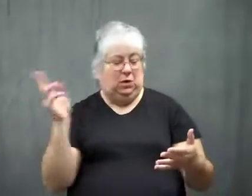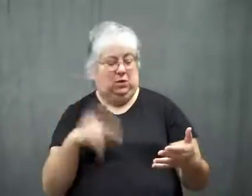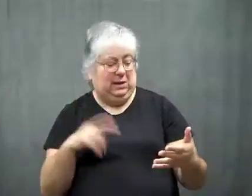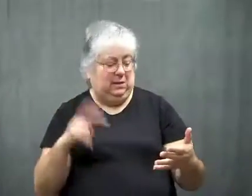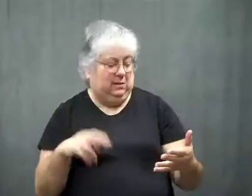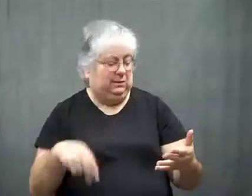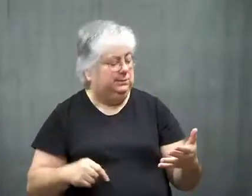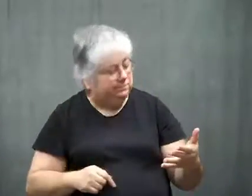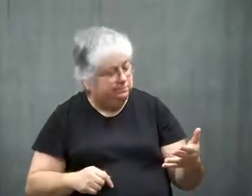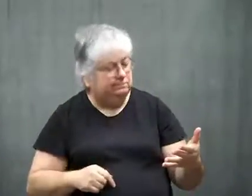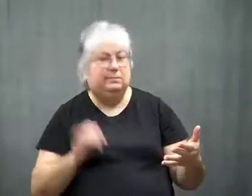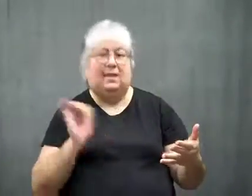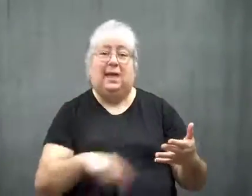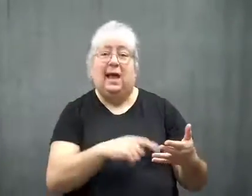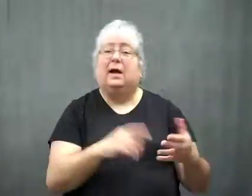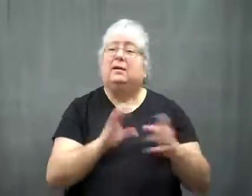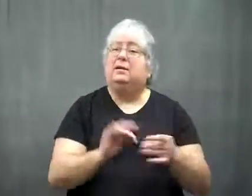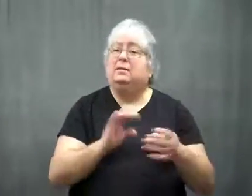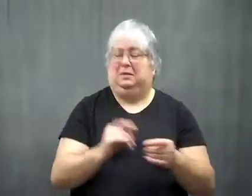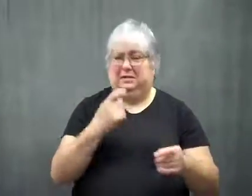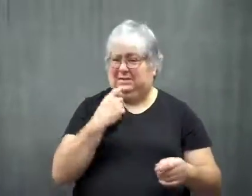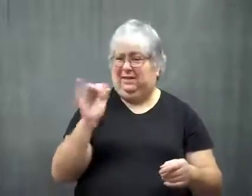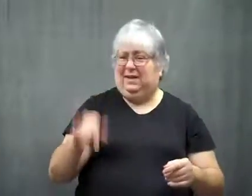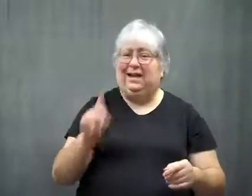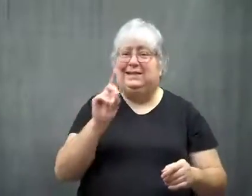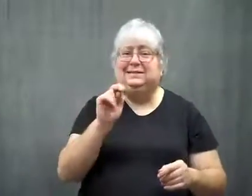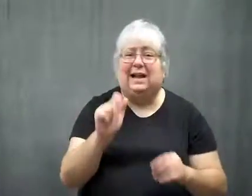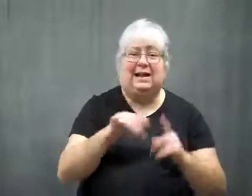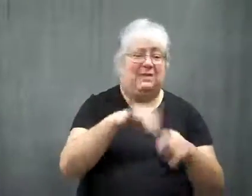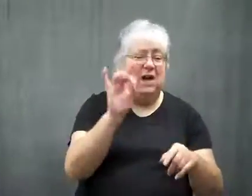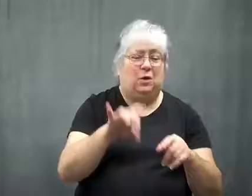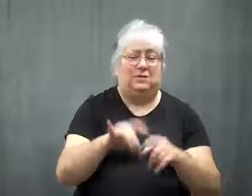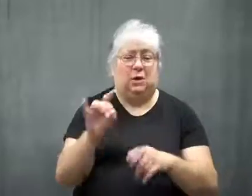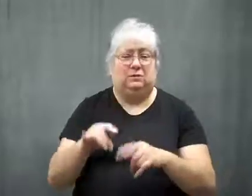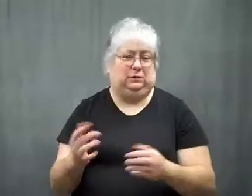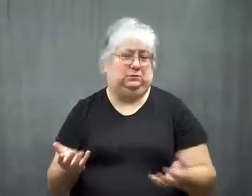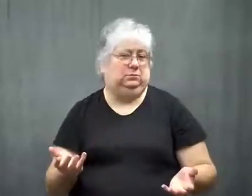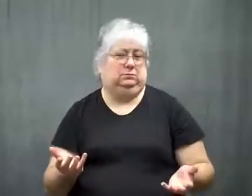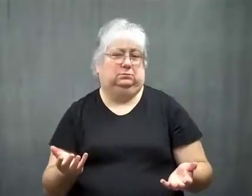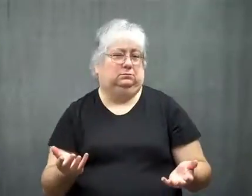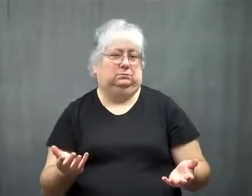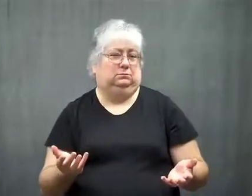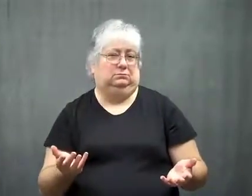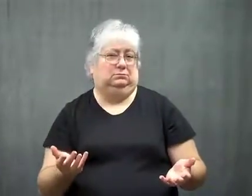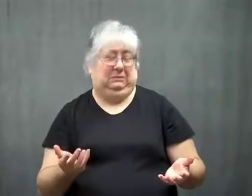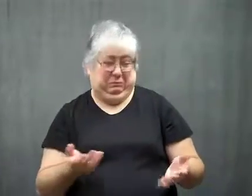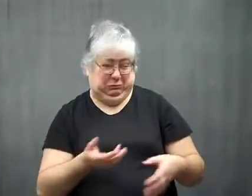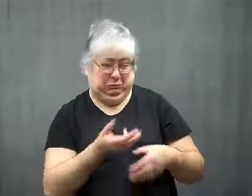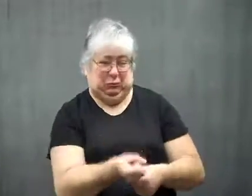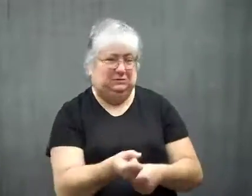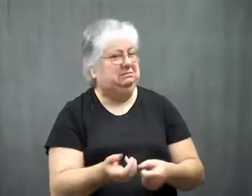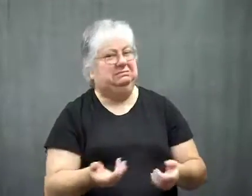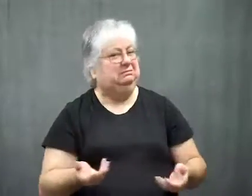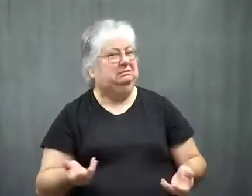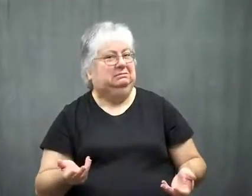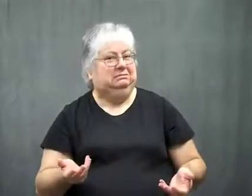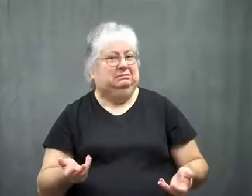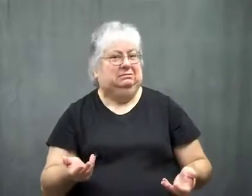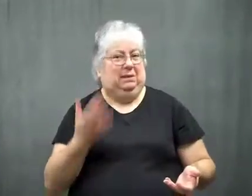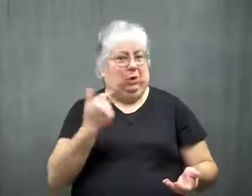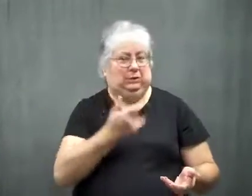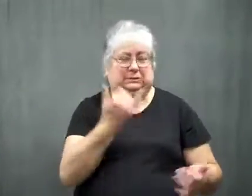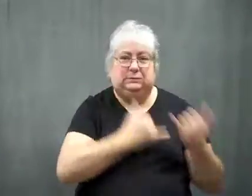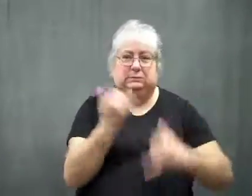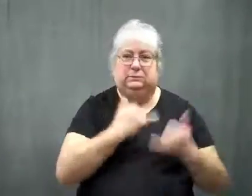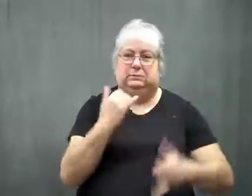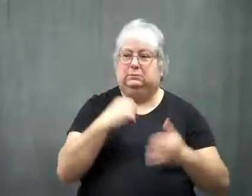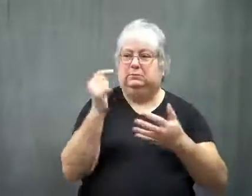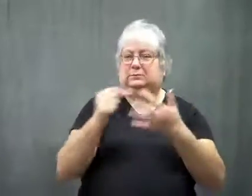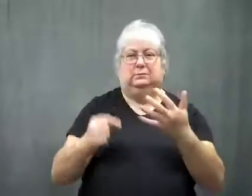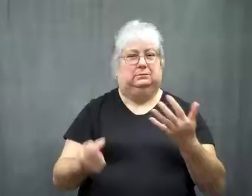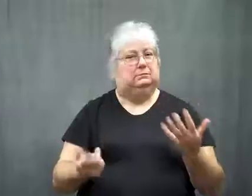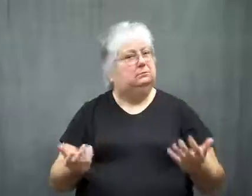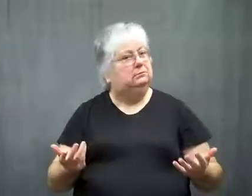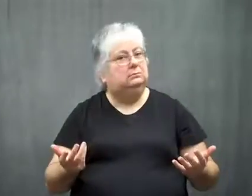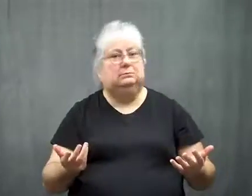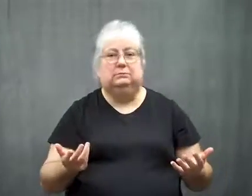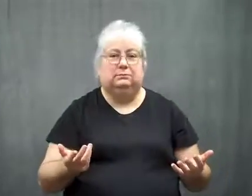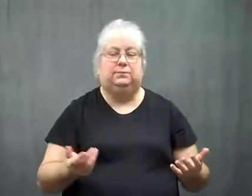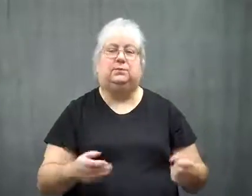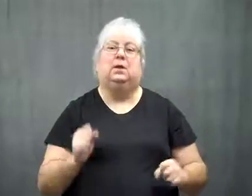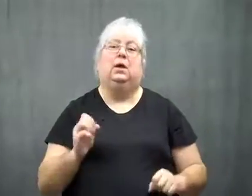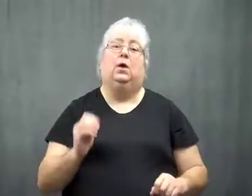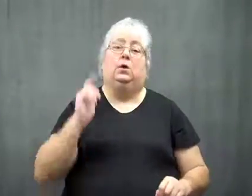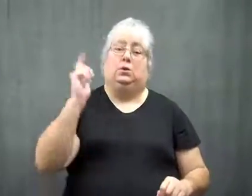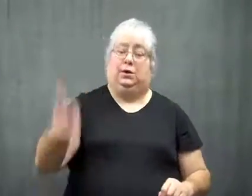The court determined the DNA evidence was full of errors and unreliable.